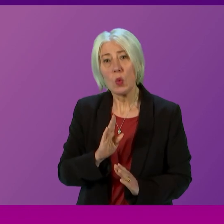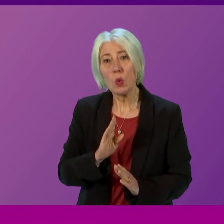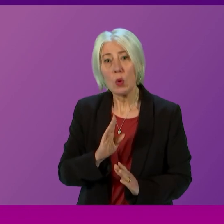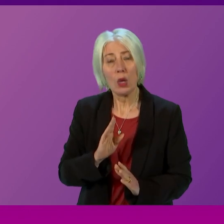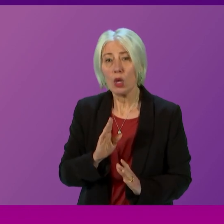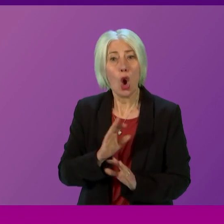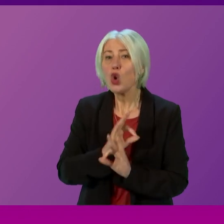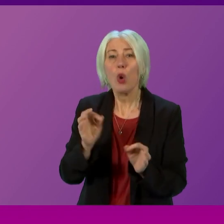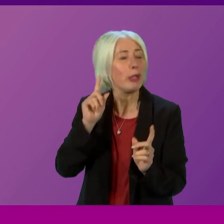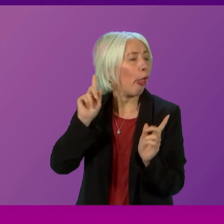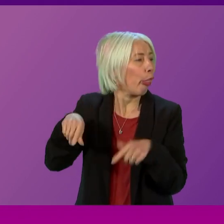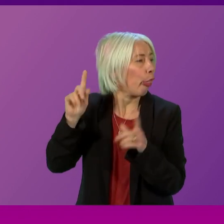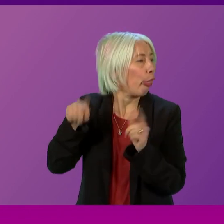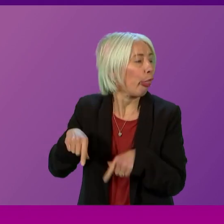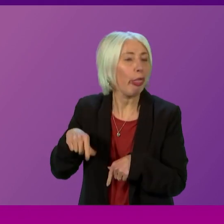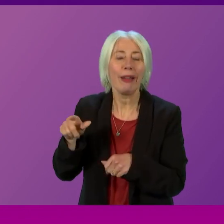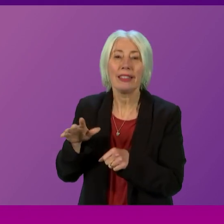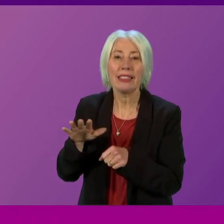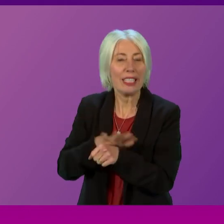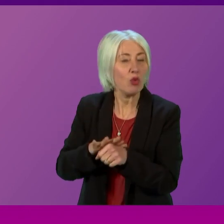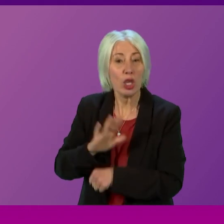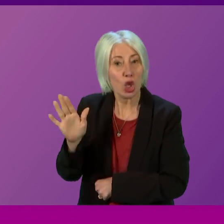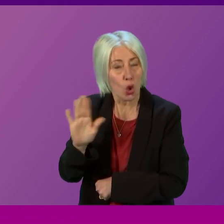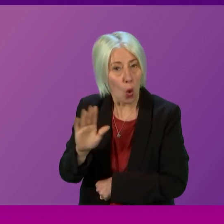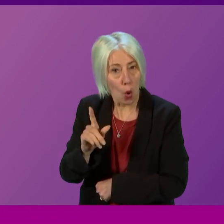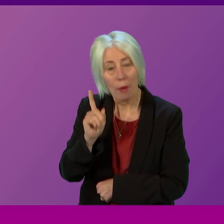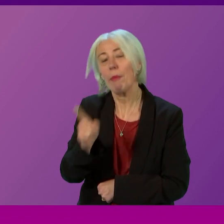is burying their head in the sand over this. Notwithstanding the fact that, as I said earlier,